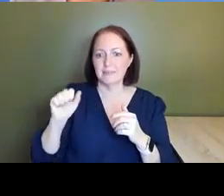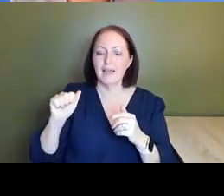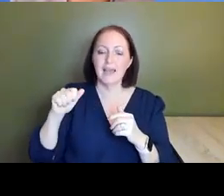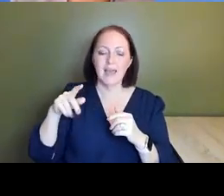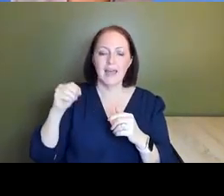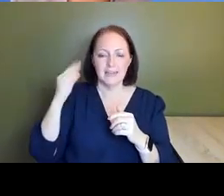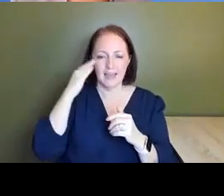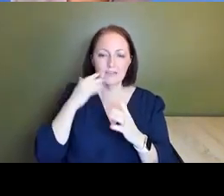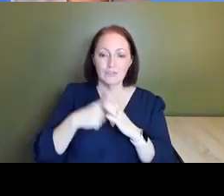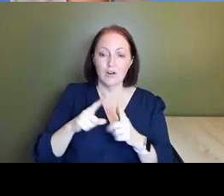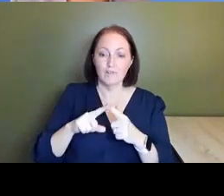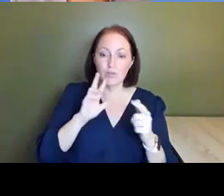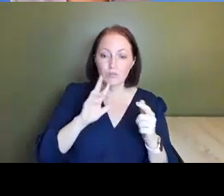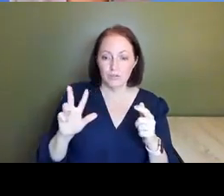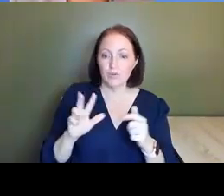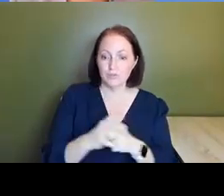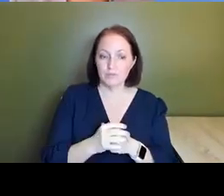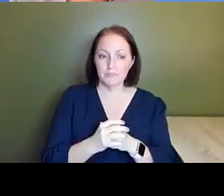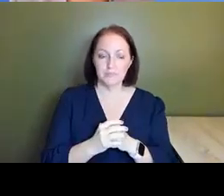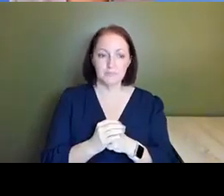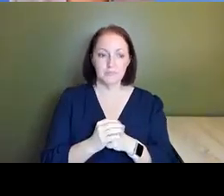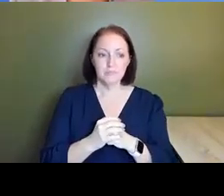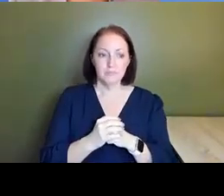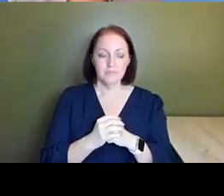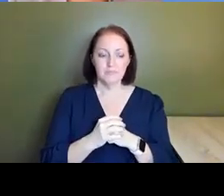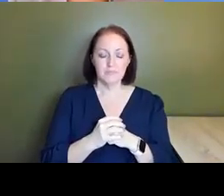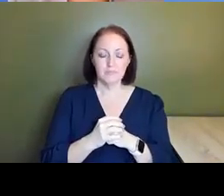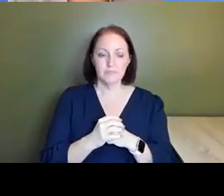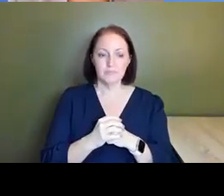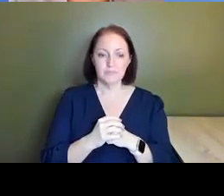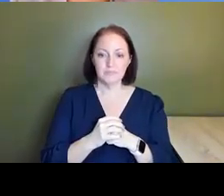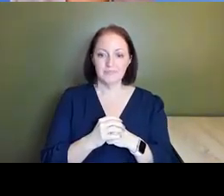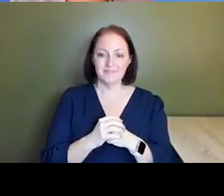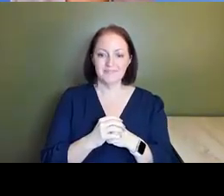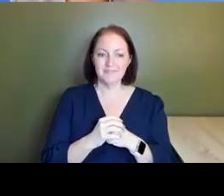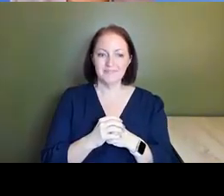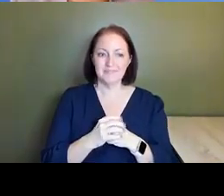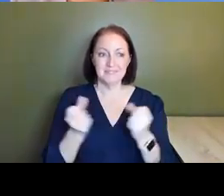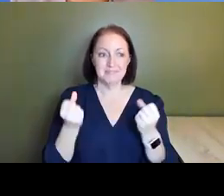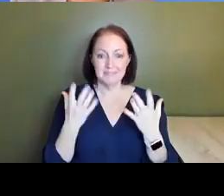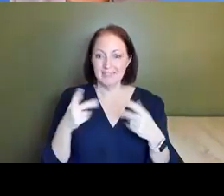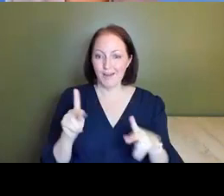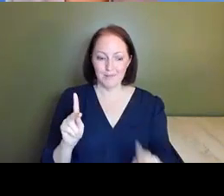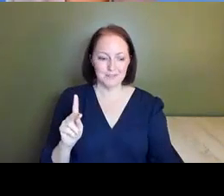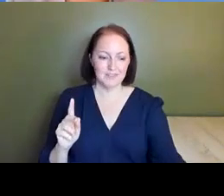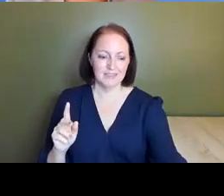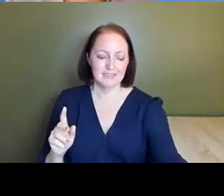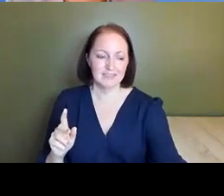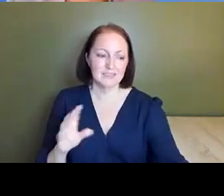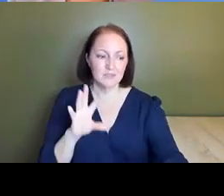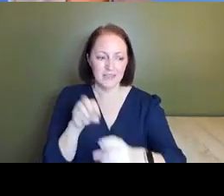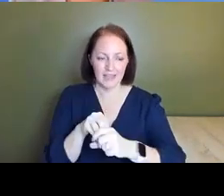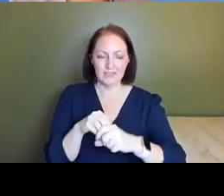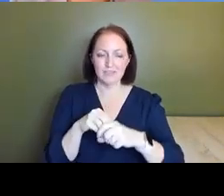three-year-old children. So there are a number of opportunities to engage with communities